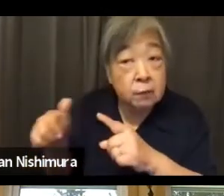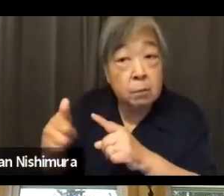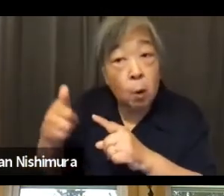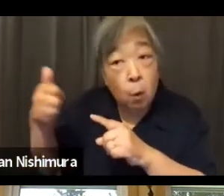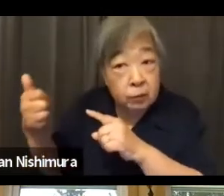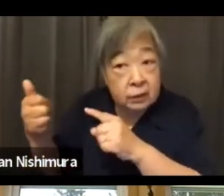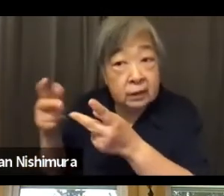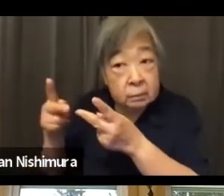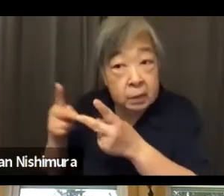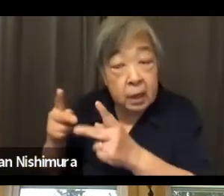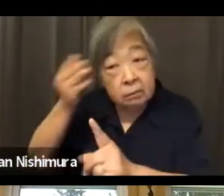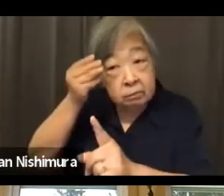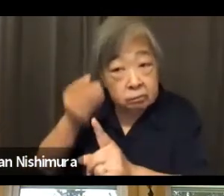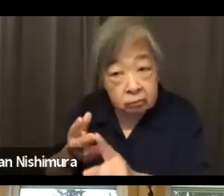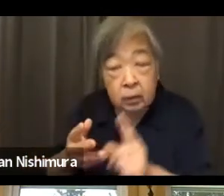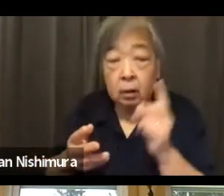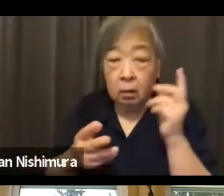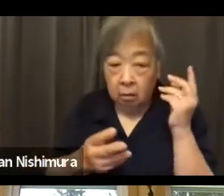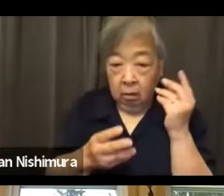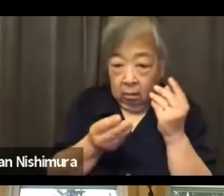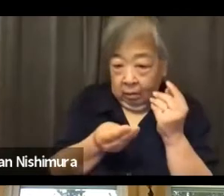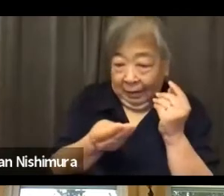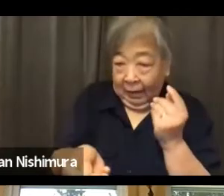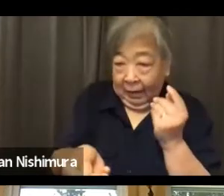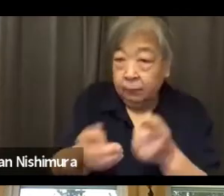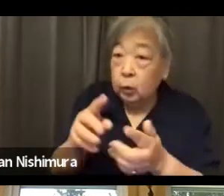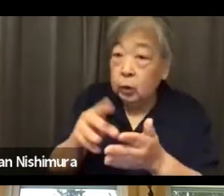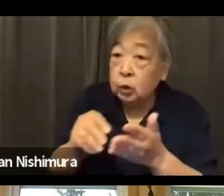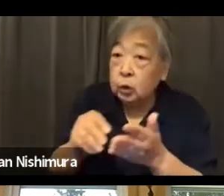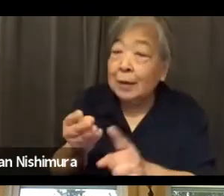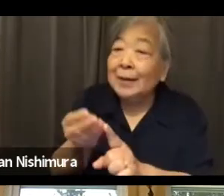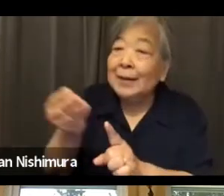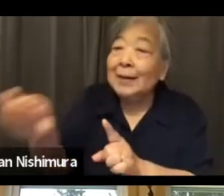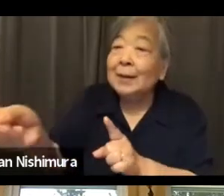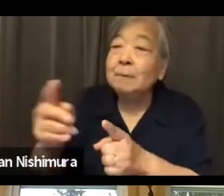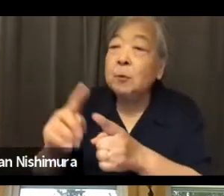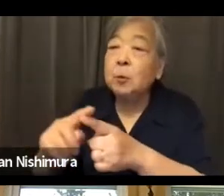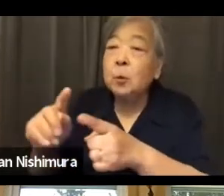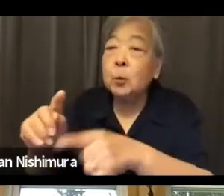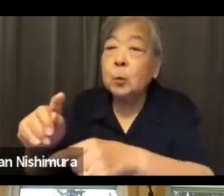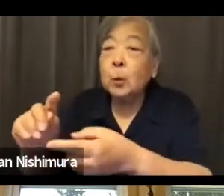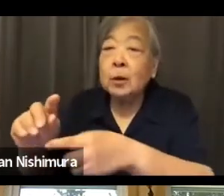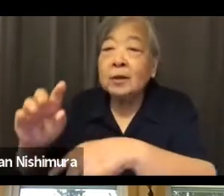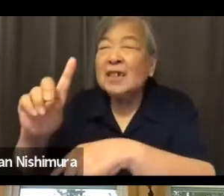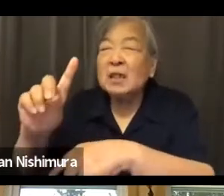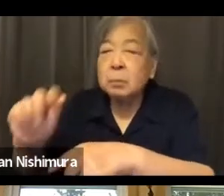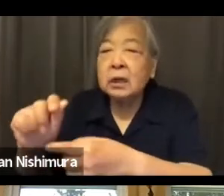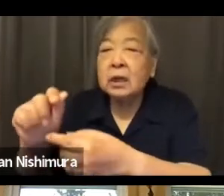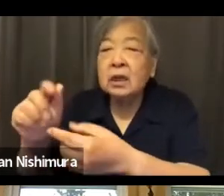that to the student and to the Disability Resources access consultant in an email so that it's in writing.